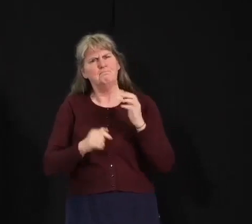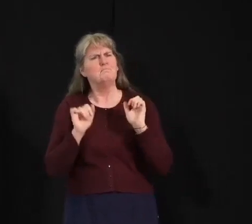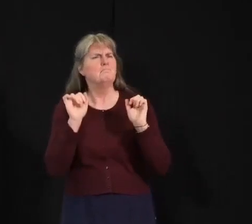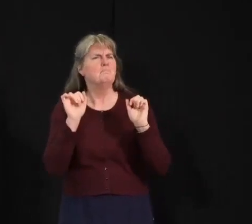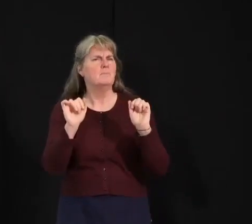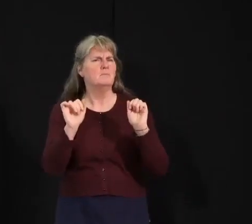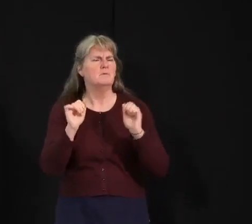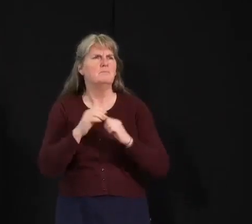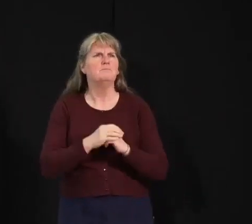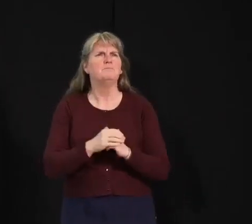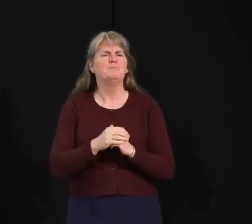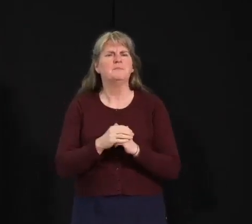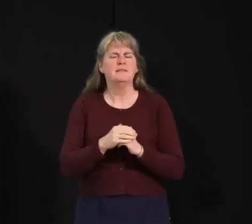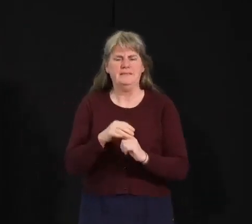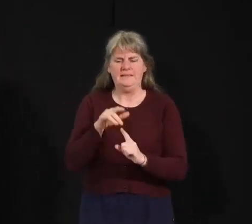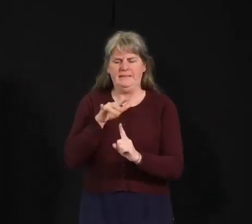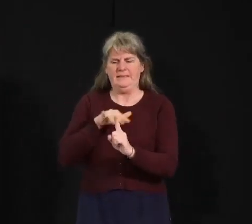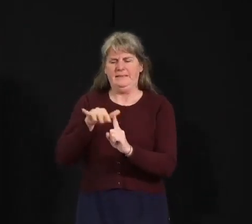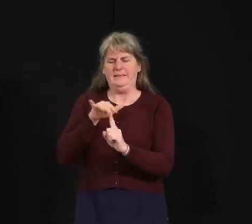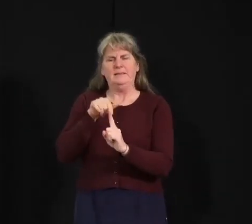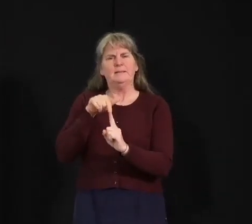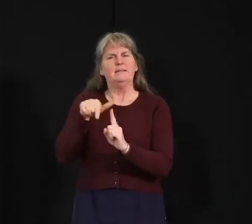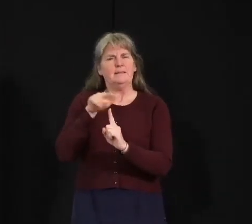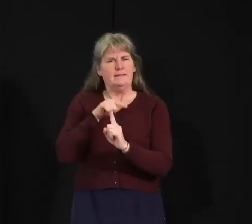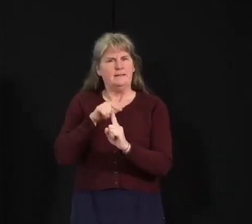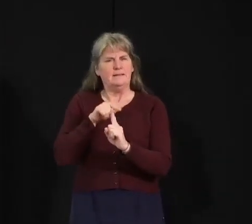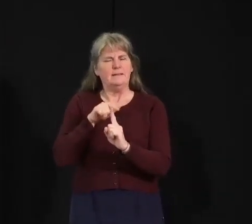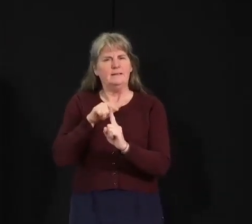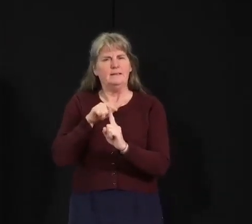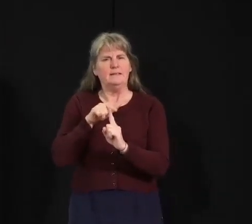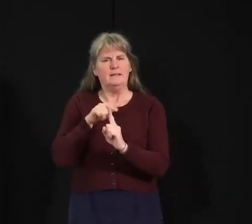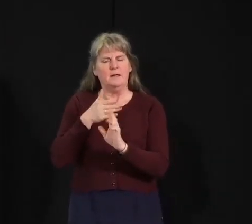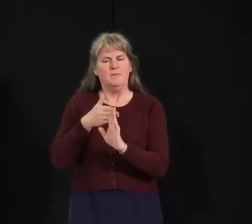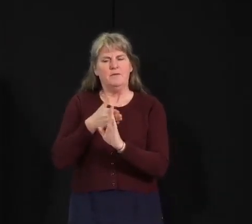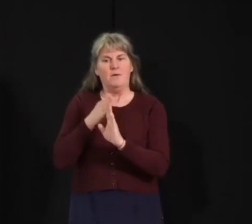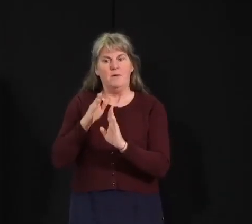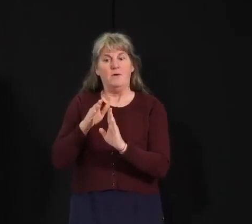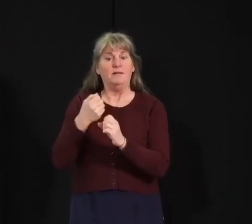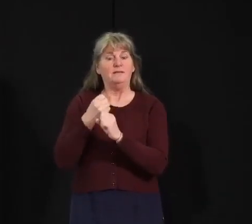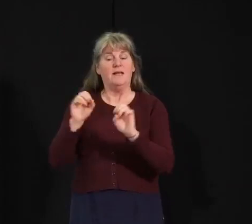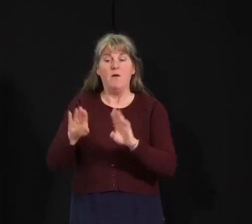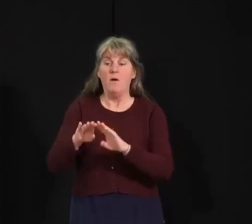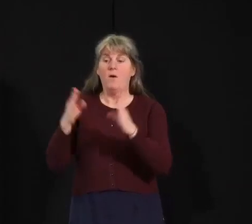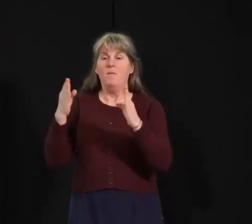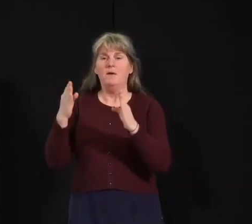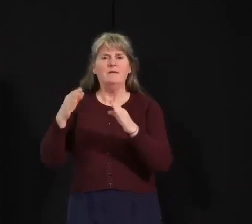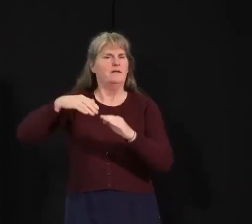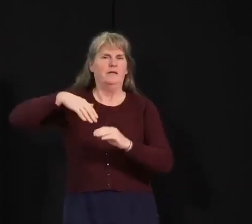healthcare services, businesses that are either constrained or currently under orders, or recreational or cultural